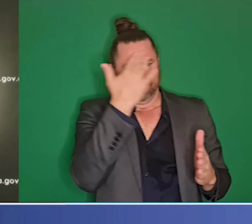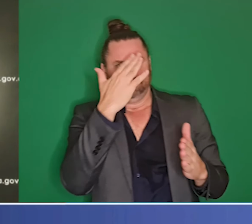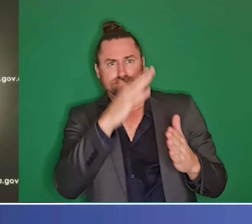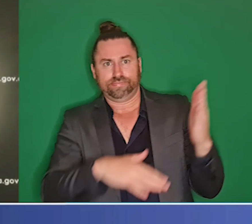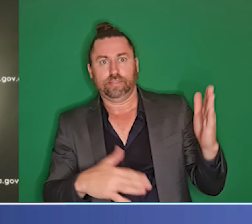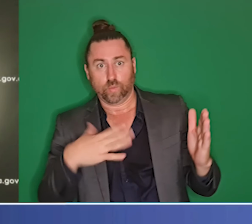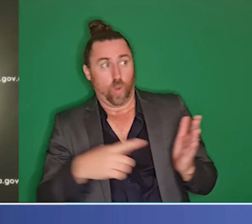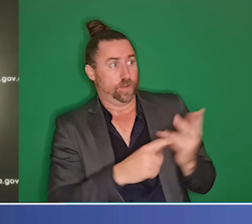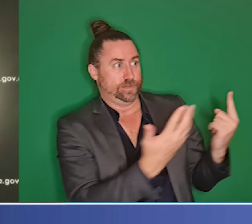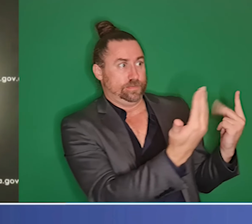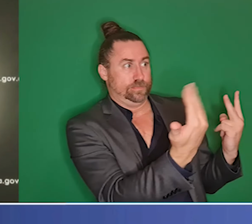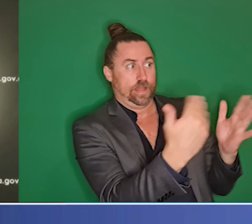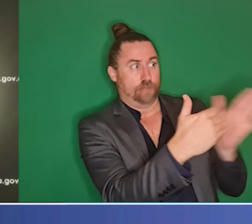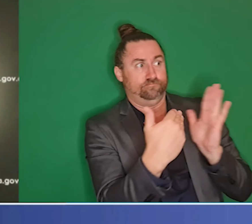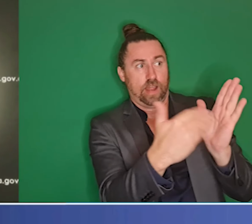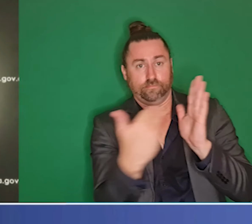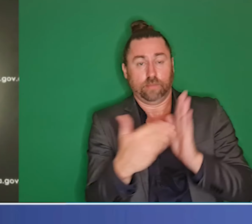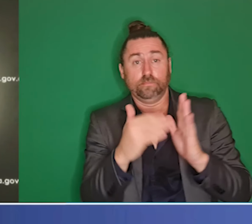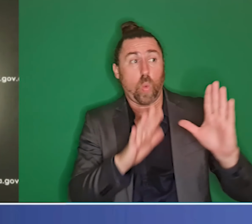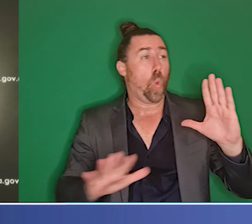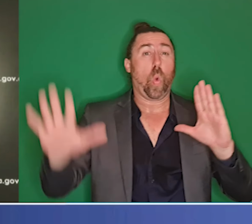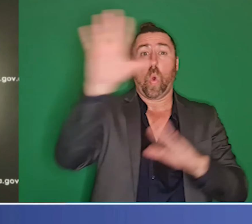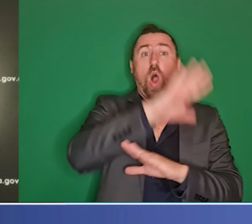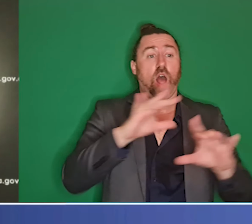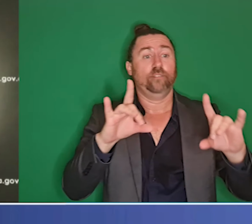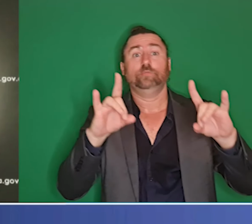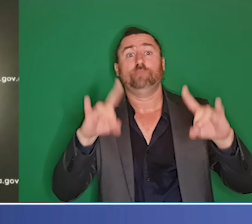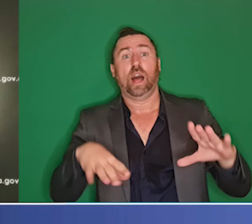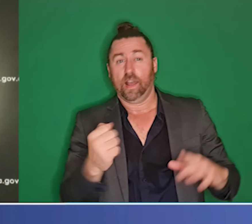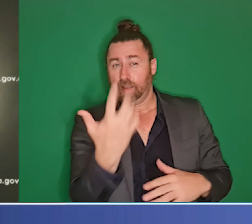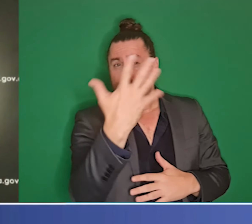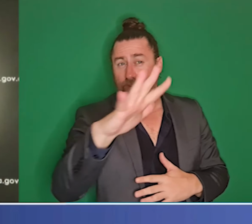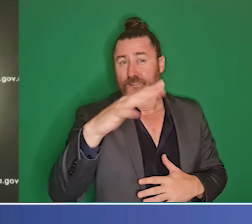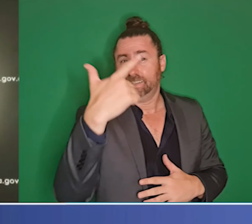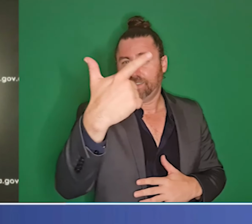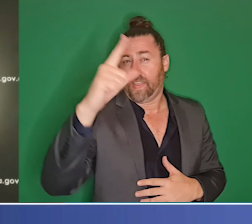and around the country, there are 57,000 nurses in private hospitals,